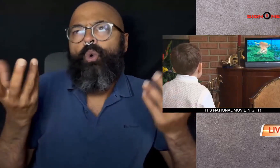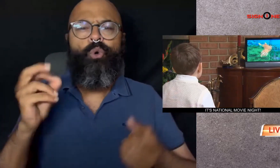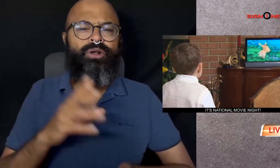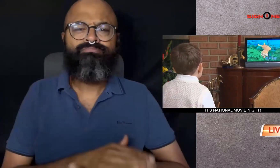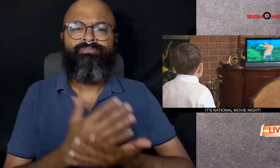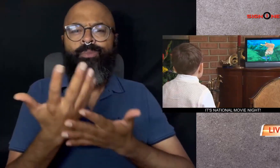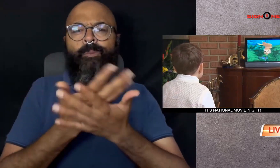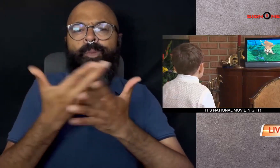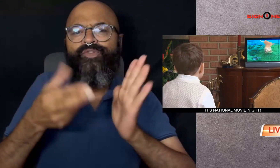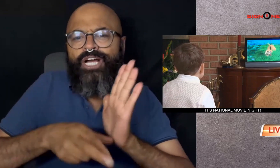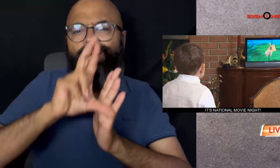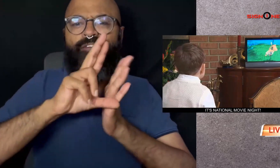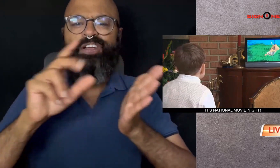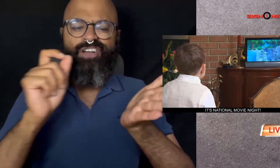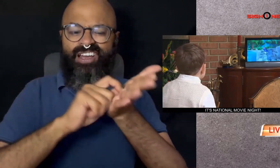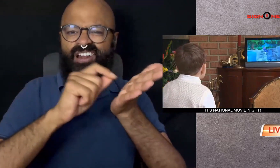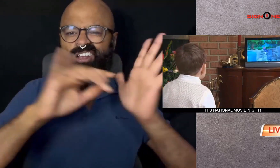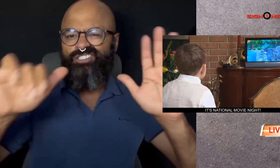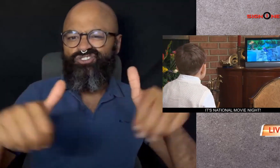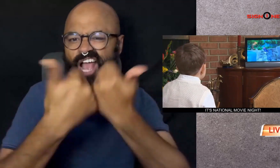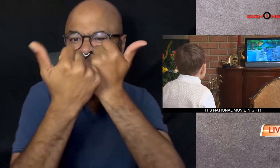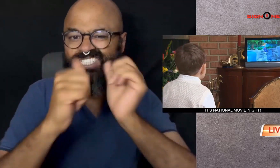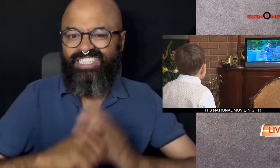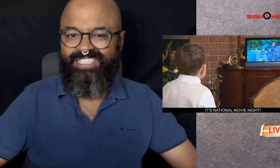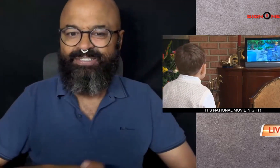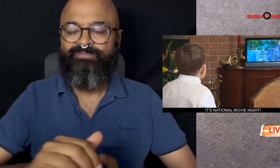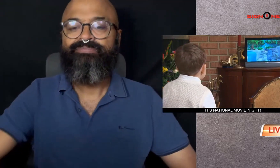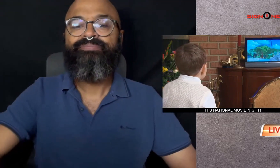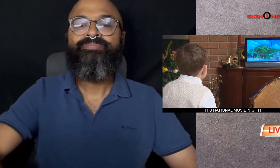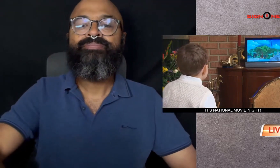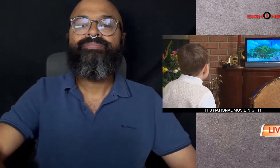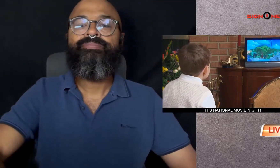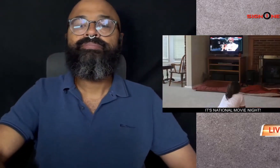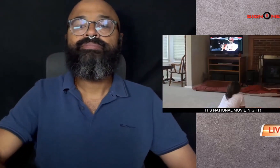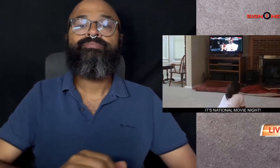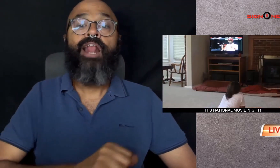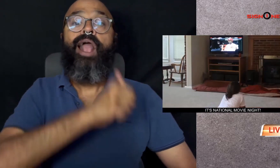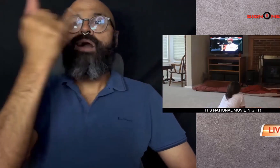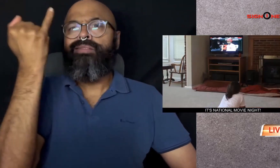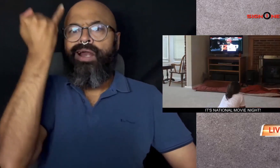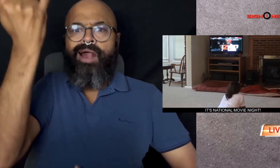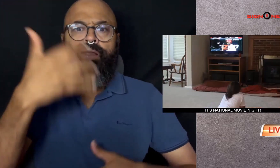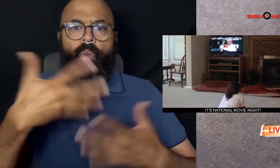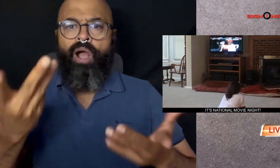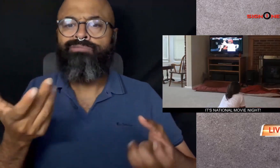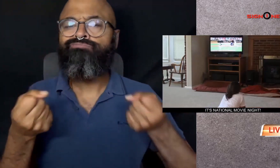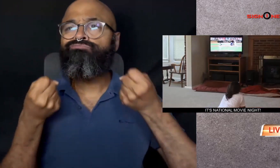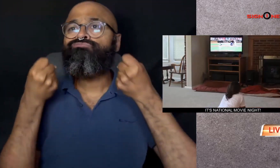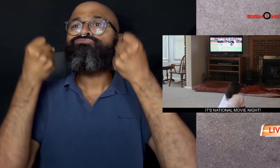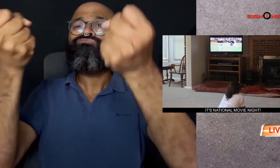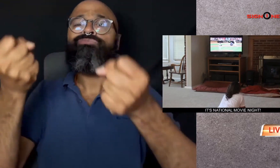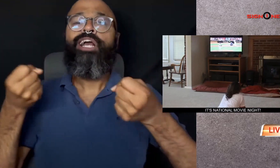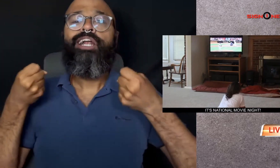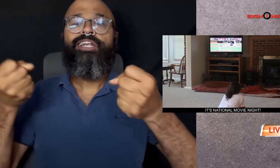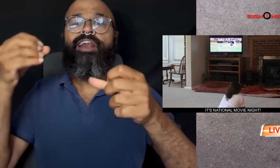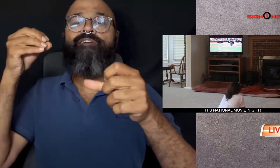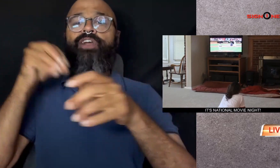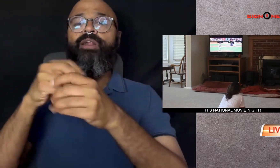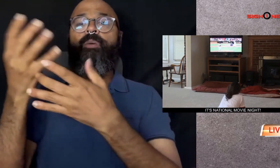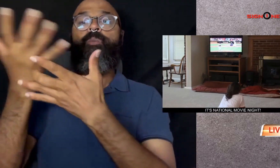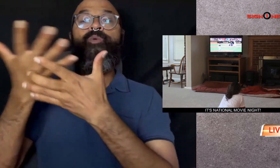or a movie review writing challenge other ideas are to head to a drive-in movie theater